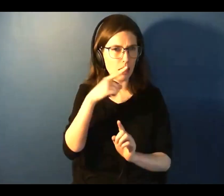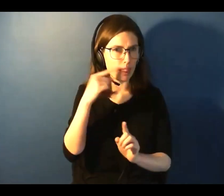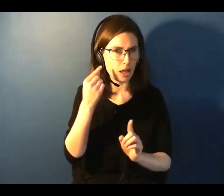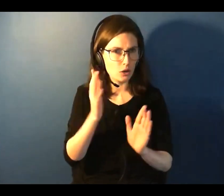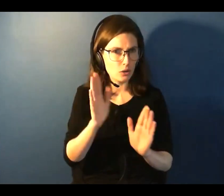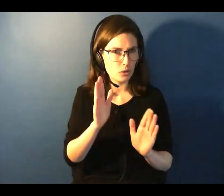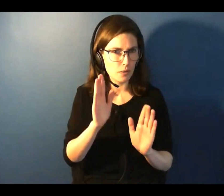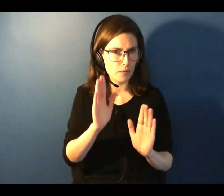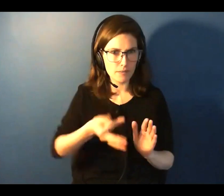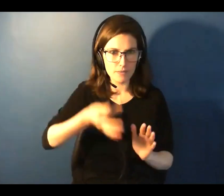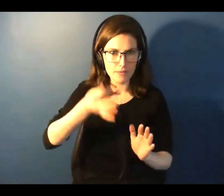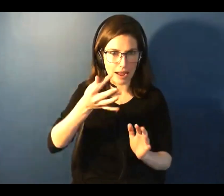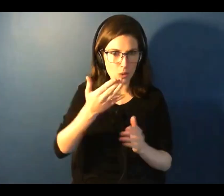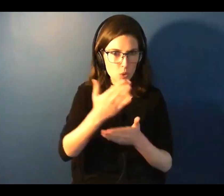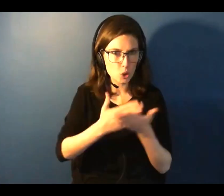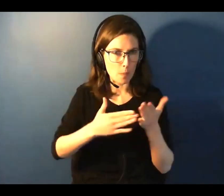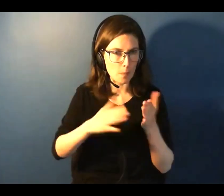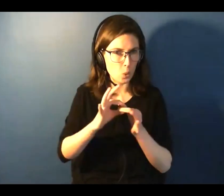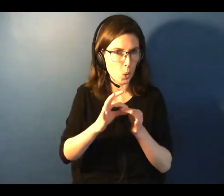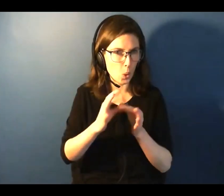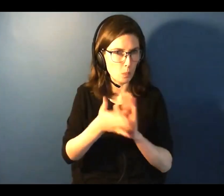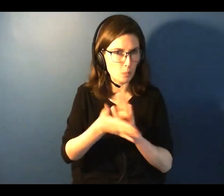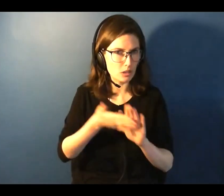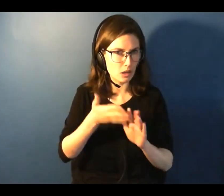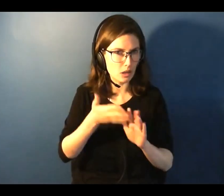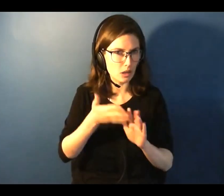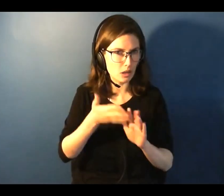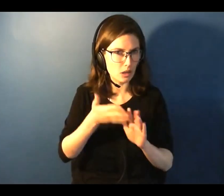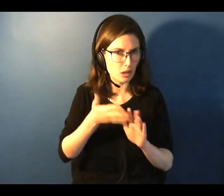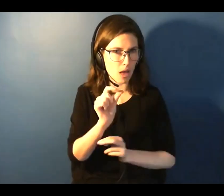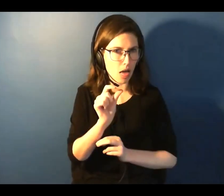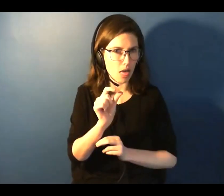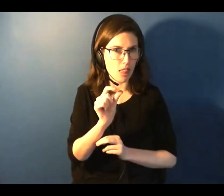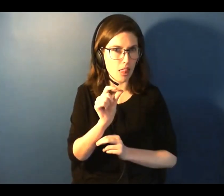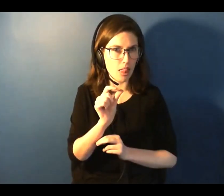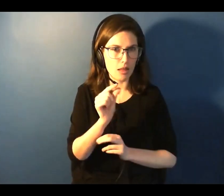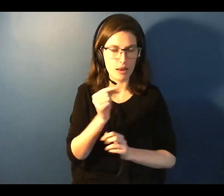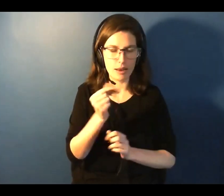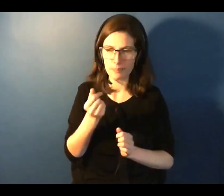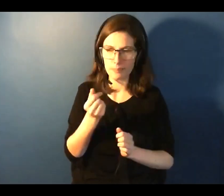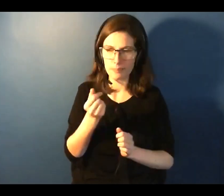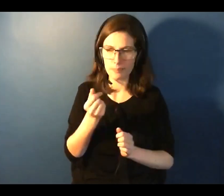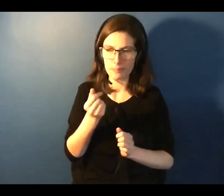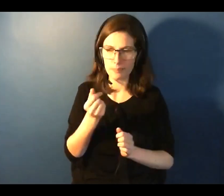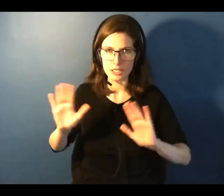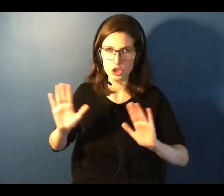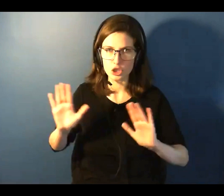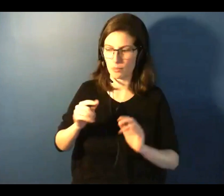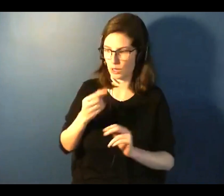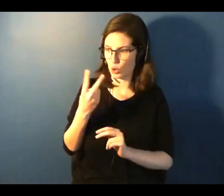of home signs, so small, intimate gestures that two people would have the understanding for,